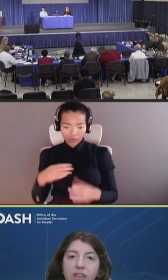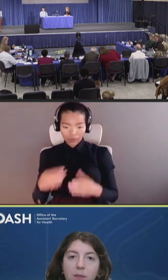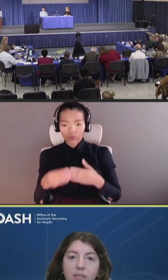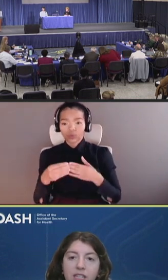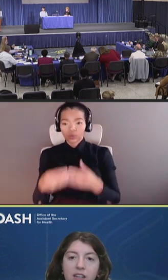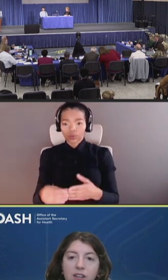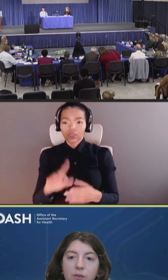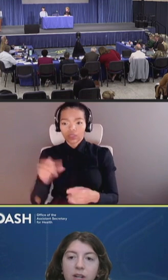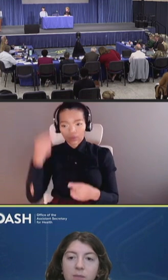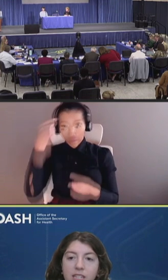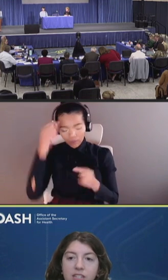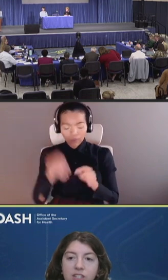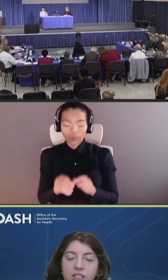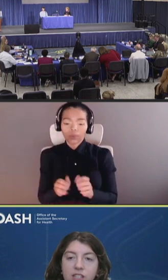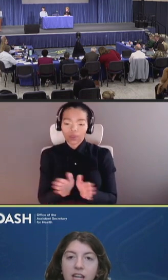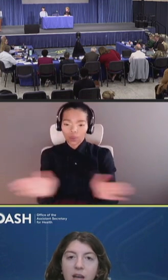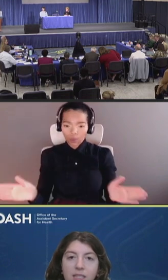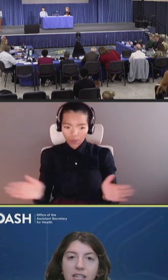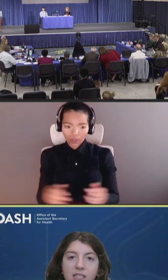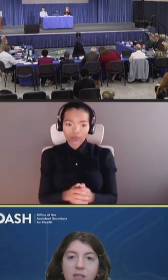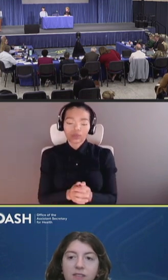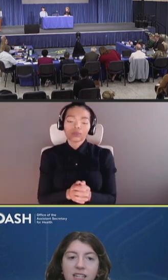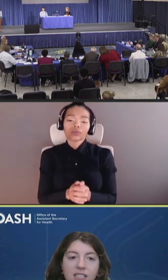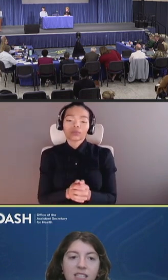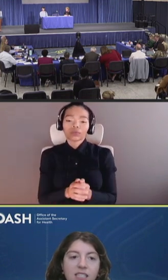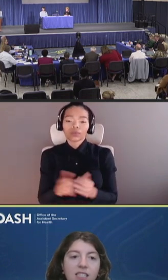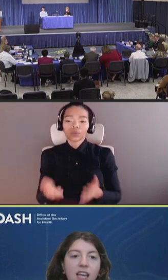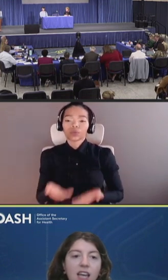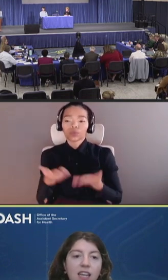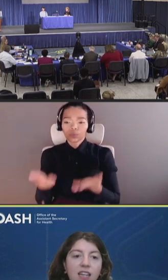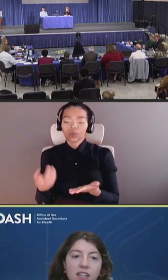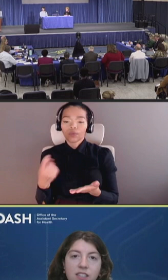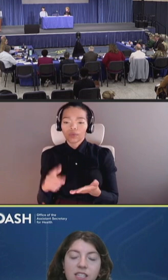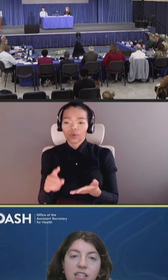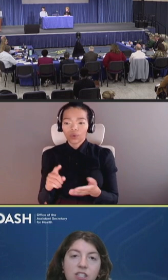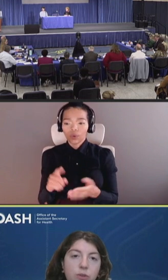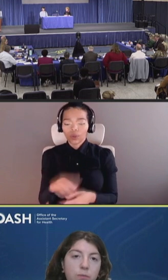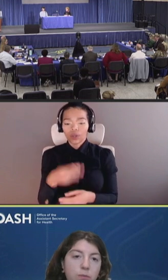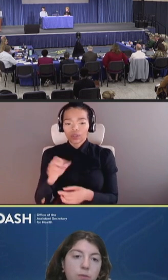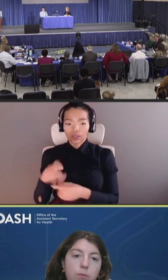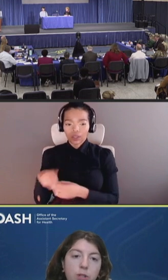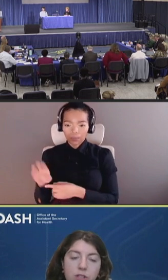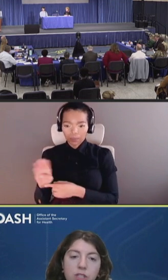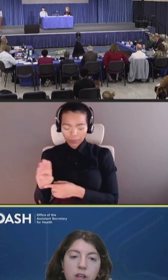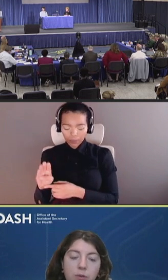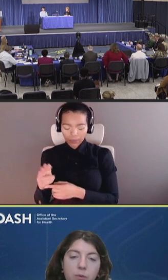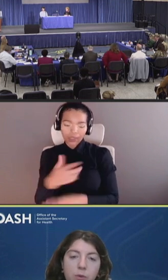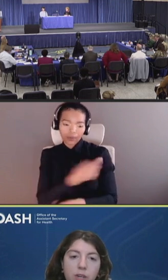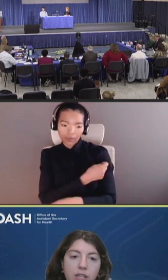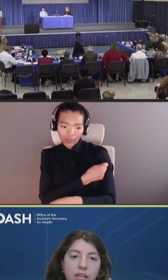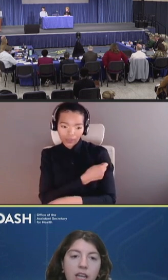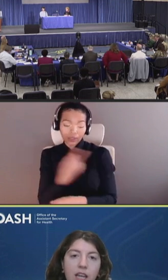the updated recommendations on hepatitis B vaccines in adults, and to produce a report